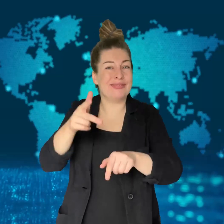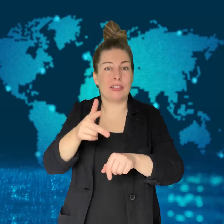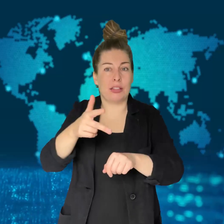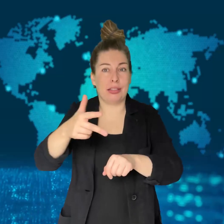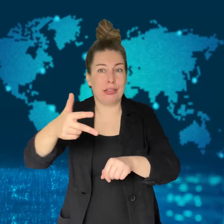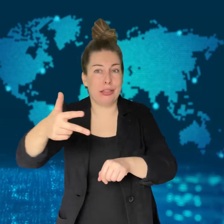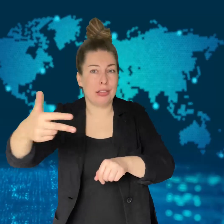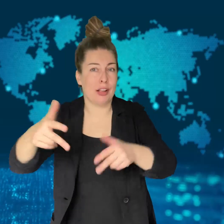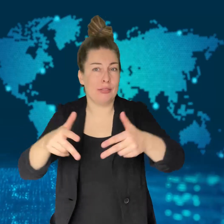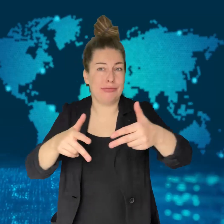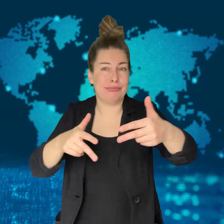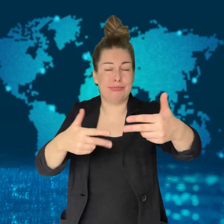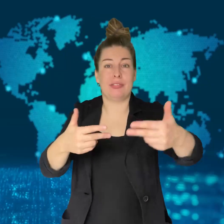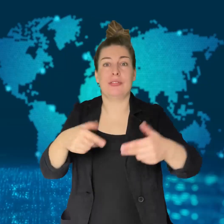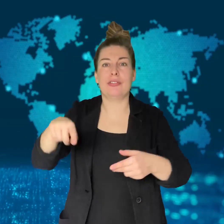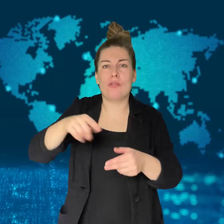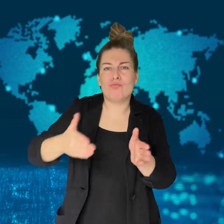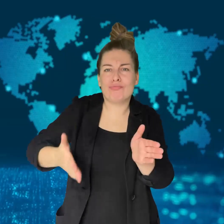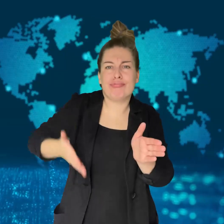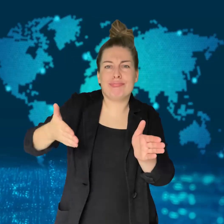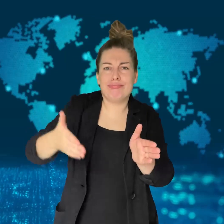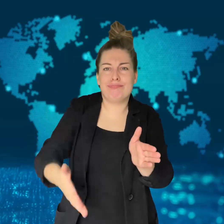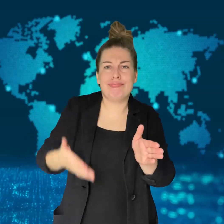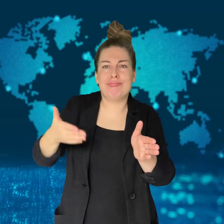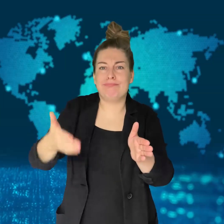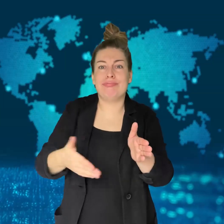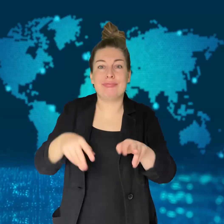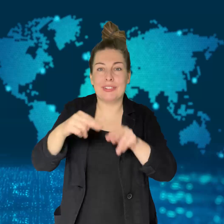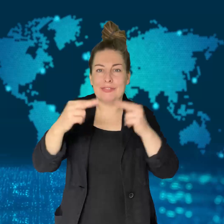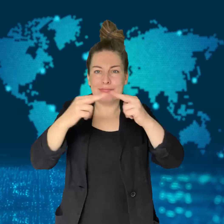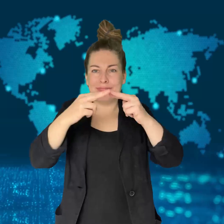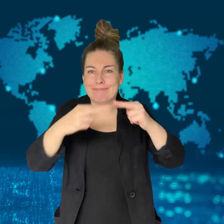Floods of muddy water pulled vehicles down the city streets.